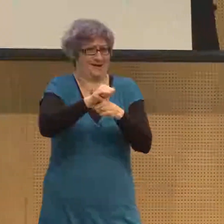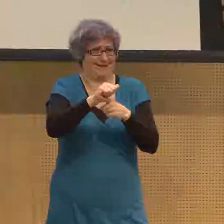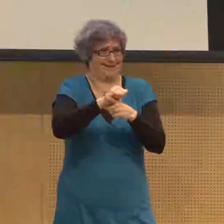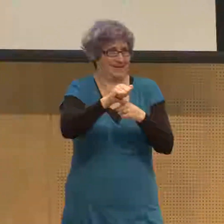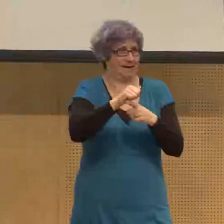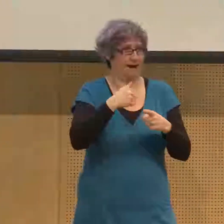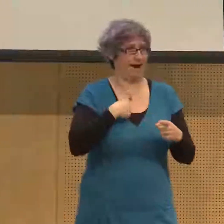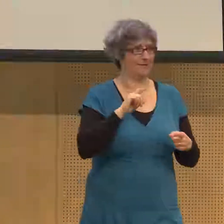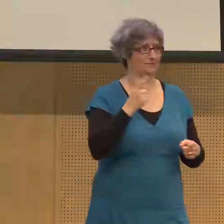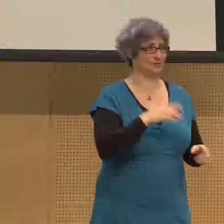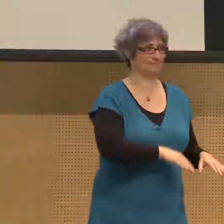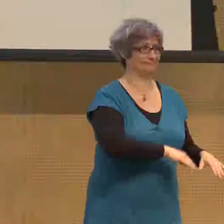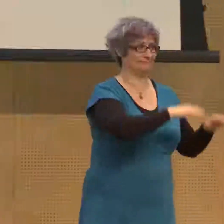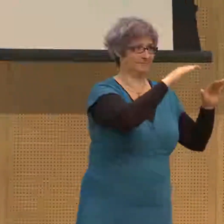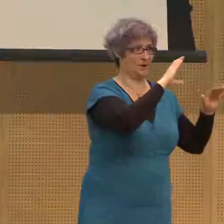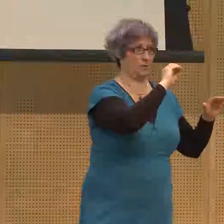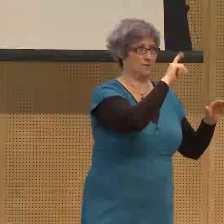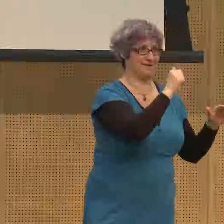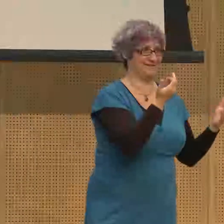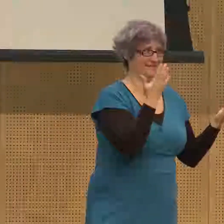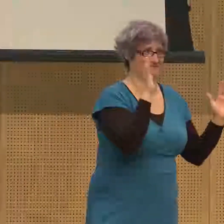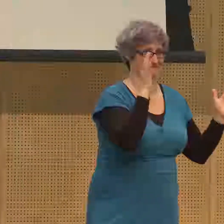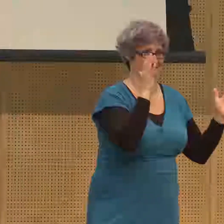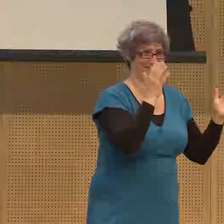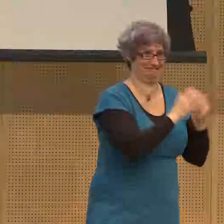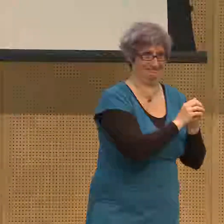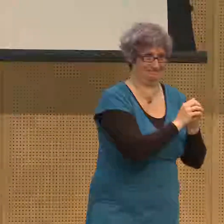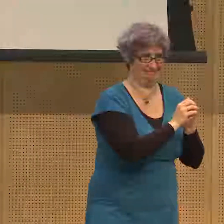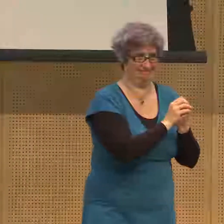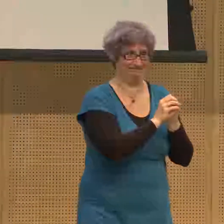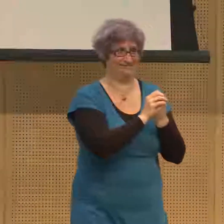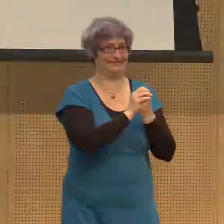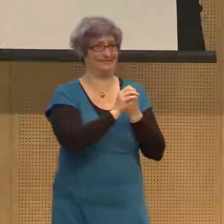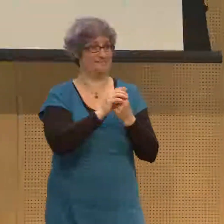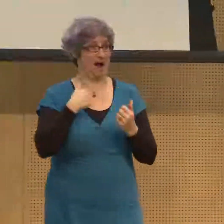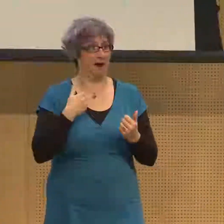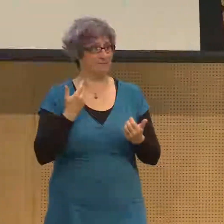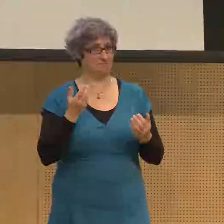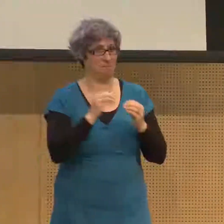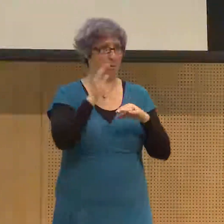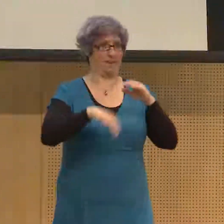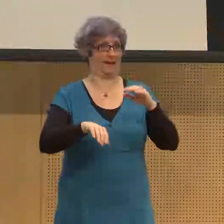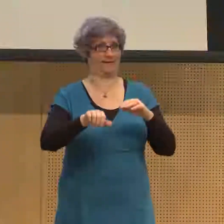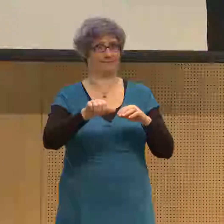But I didn't have any formal training. I just grew up with deaf parents.